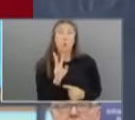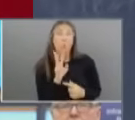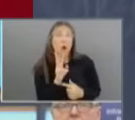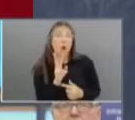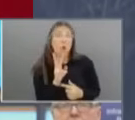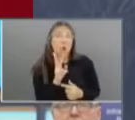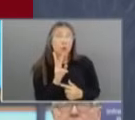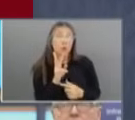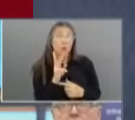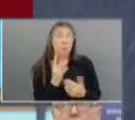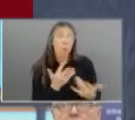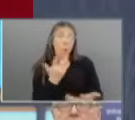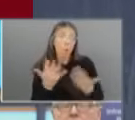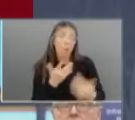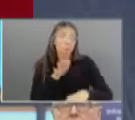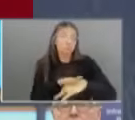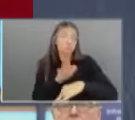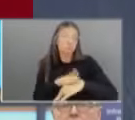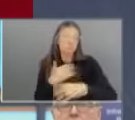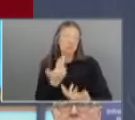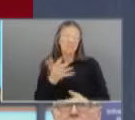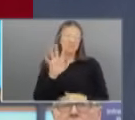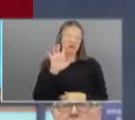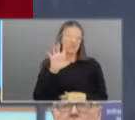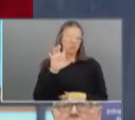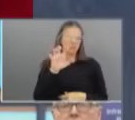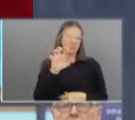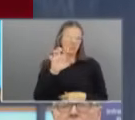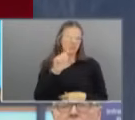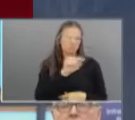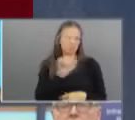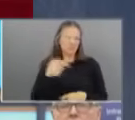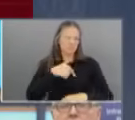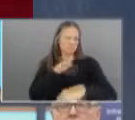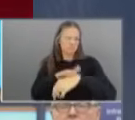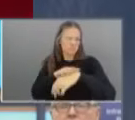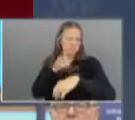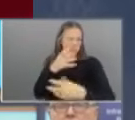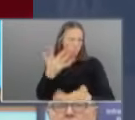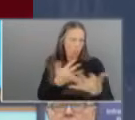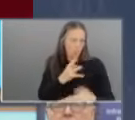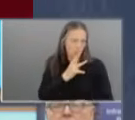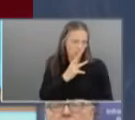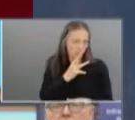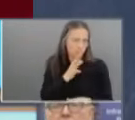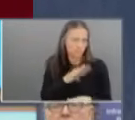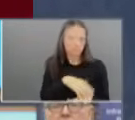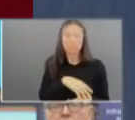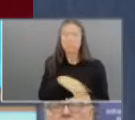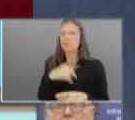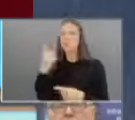WE HAVE UPDATES ON WATER AND WASTEWATER SYSTEMS. BOIL WATER ADVISORY. NOT ALL THAT LARGE. ABOUT 500 CONNECTIONS.